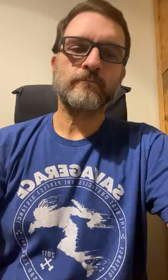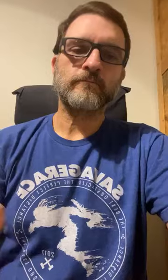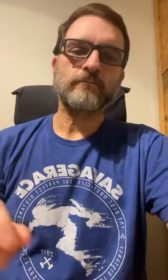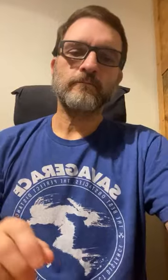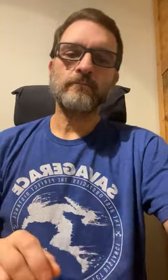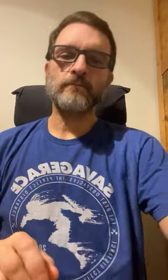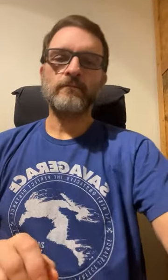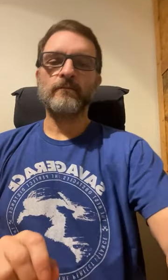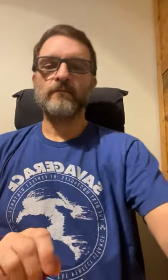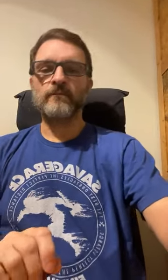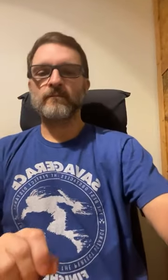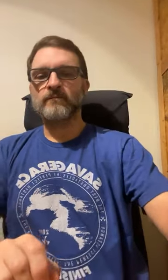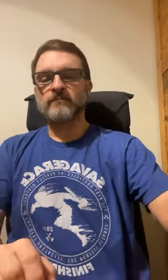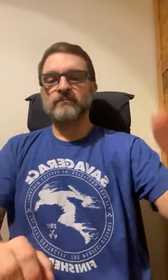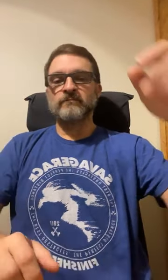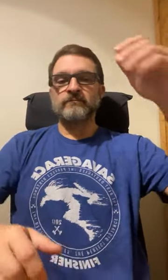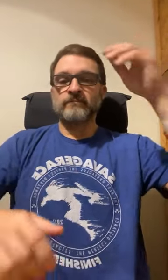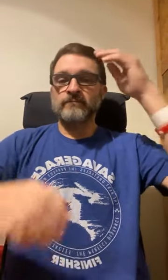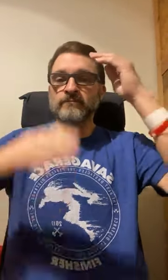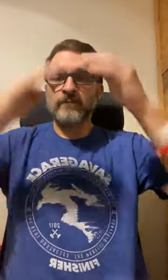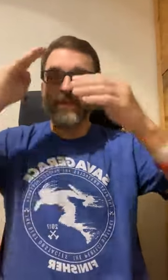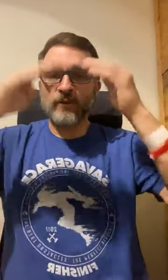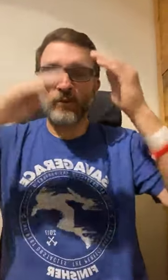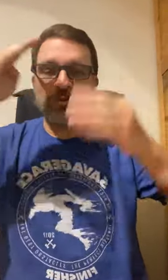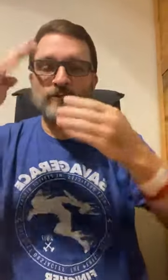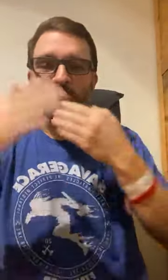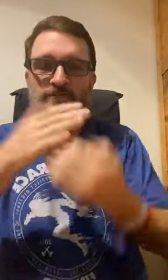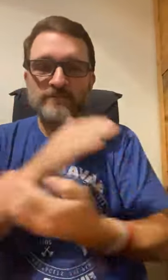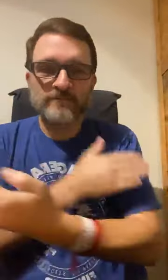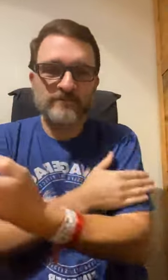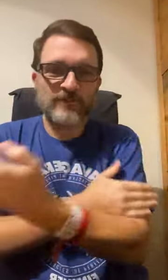Hello! Good morning